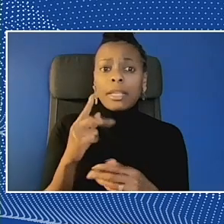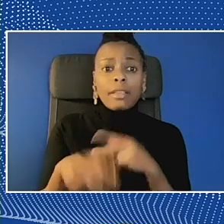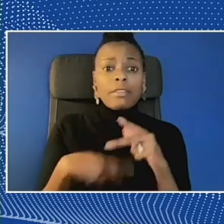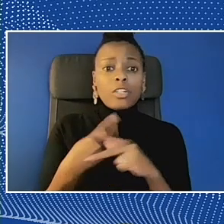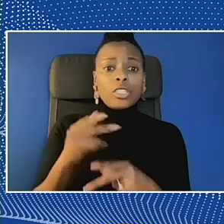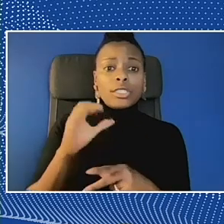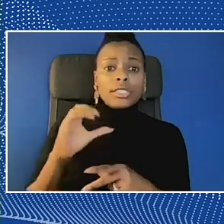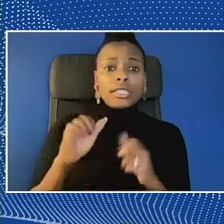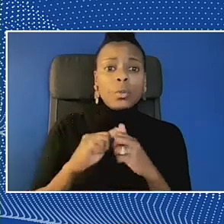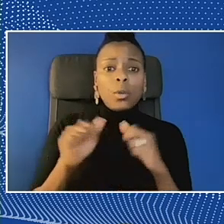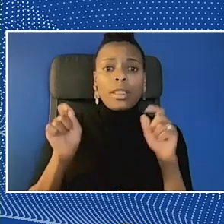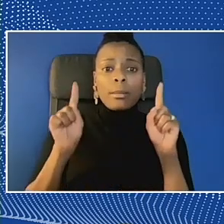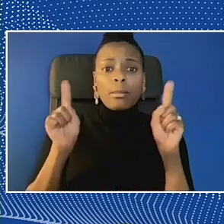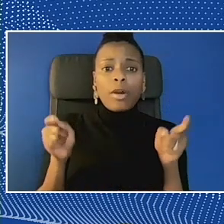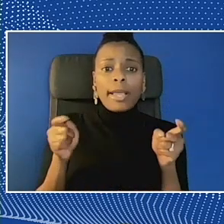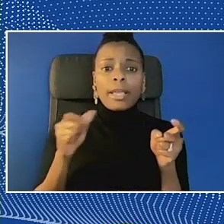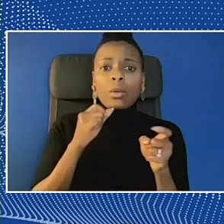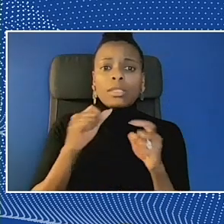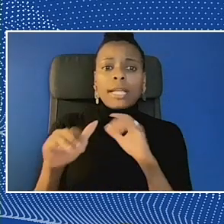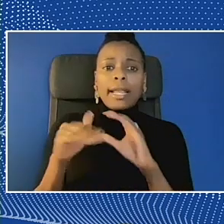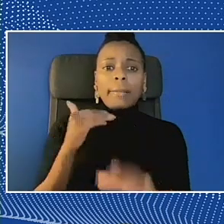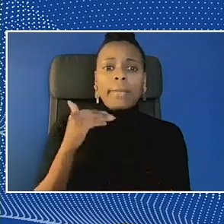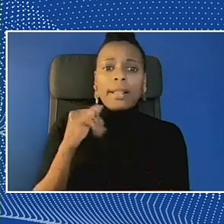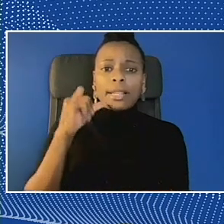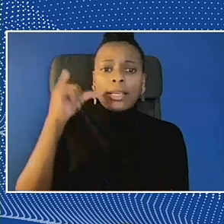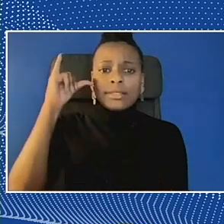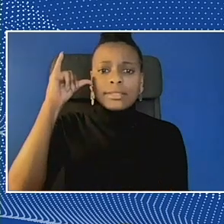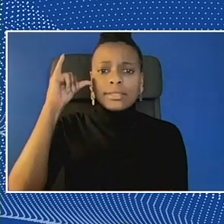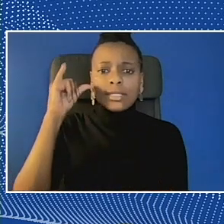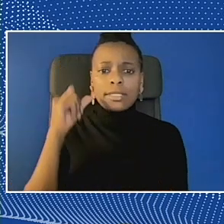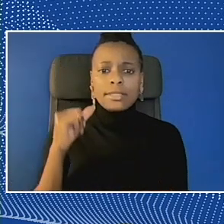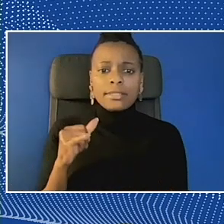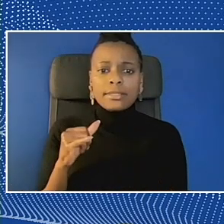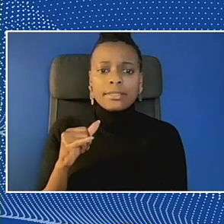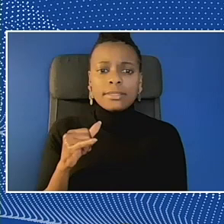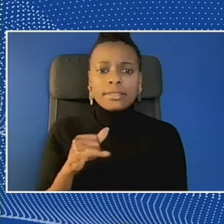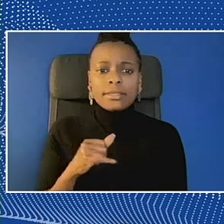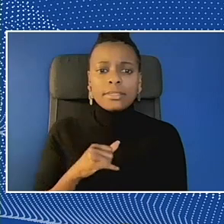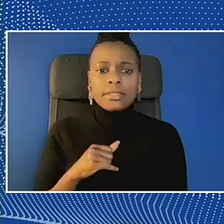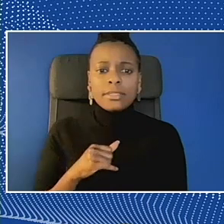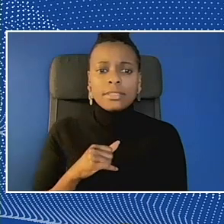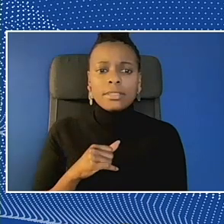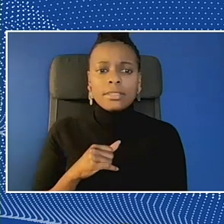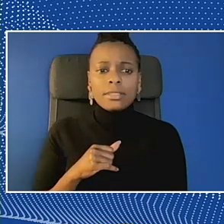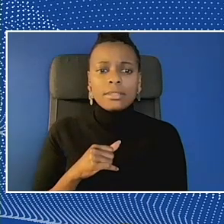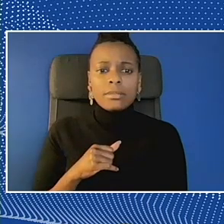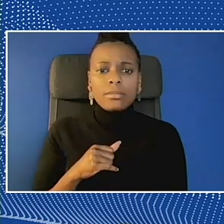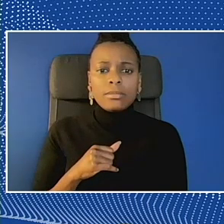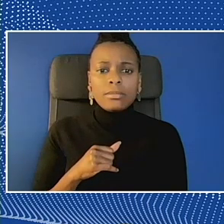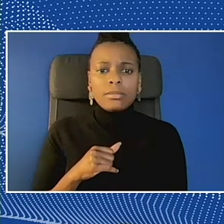same one that was emailed to us last night. So I doubt that's what you want but